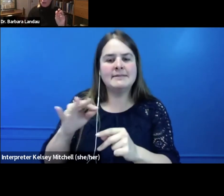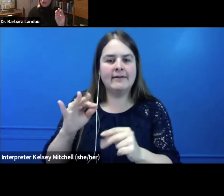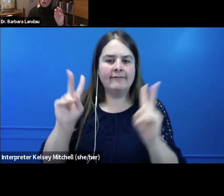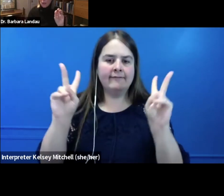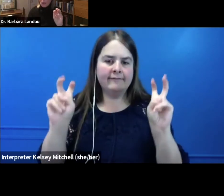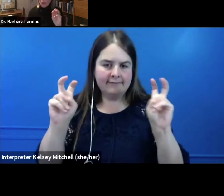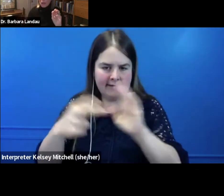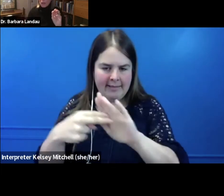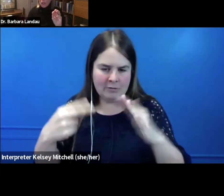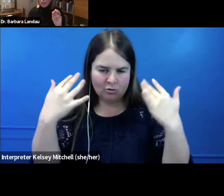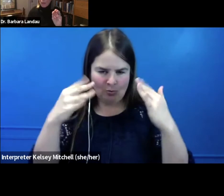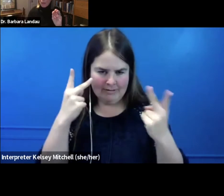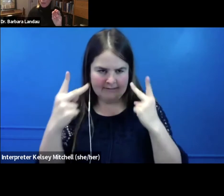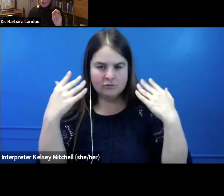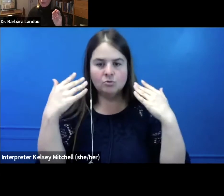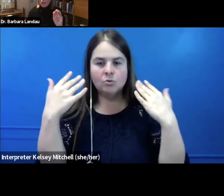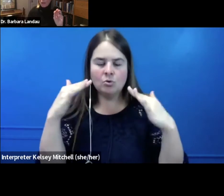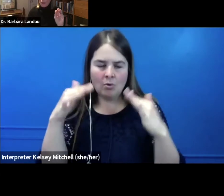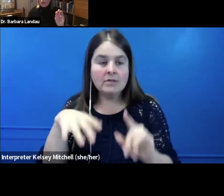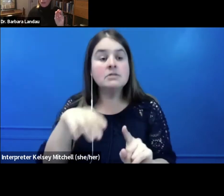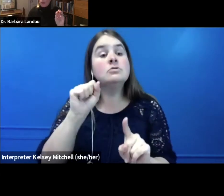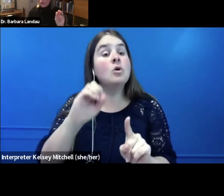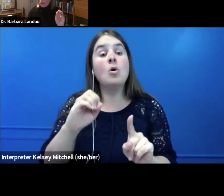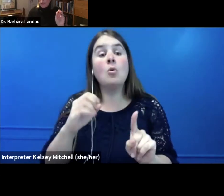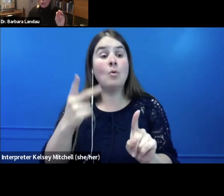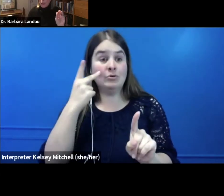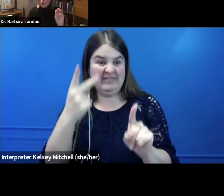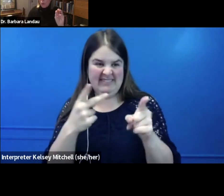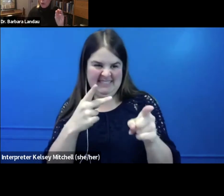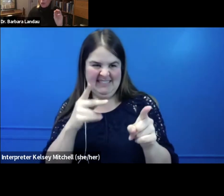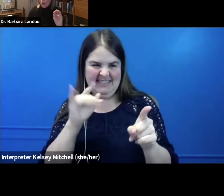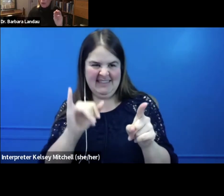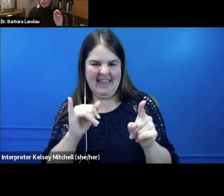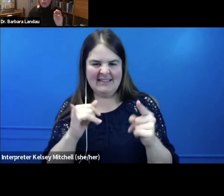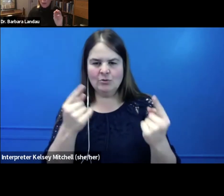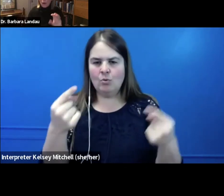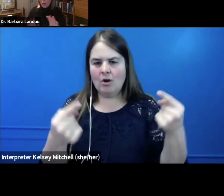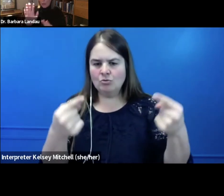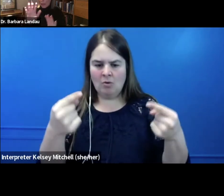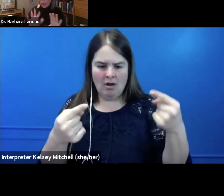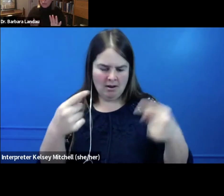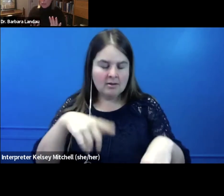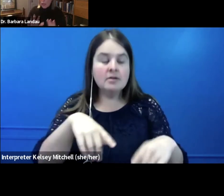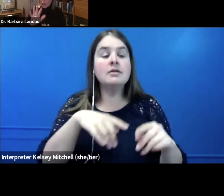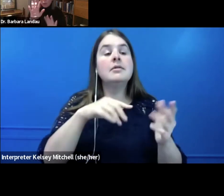so this is an example of a signal-to-noise ratio of one to one